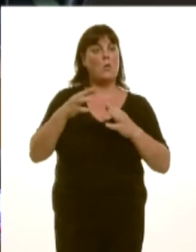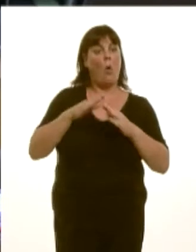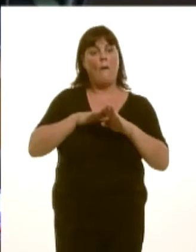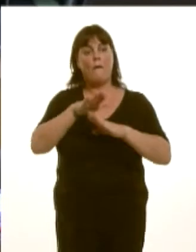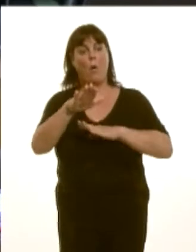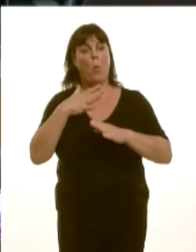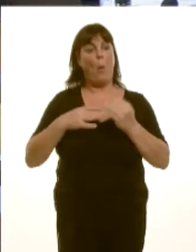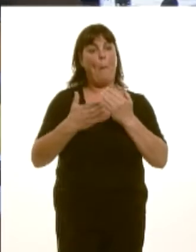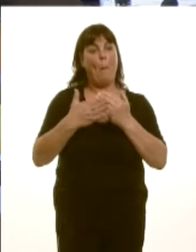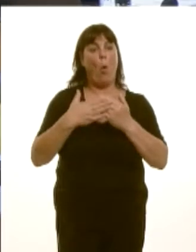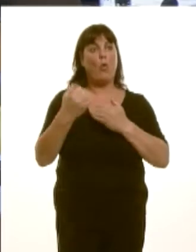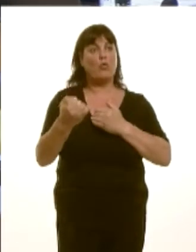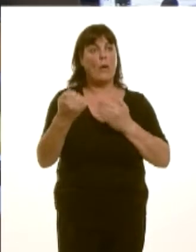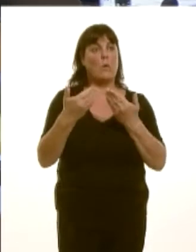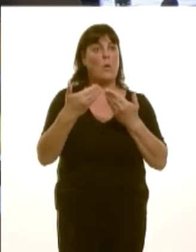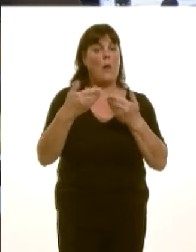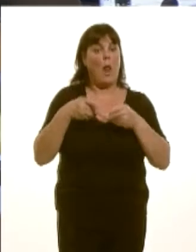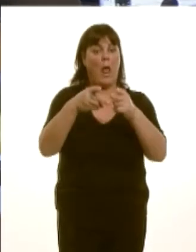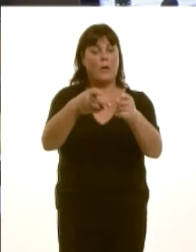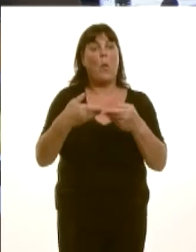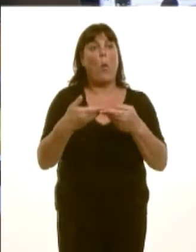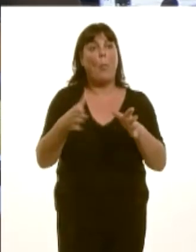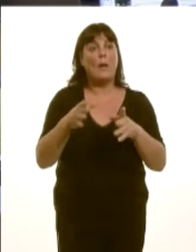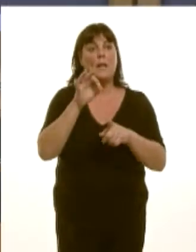Carwyn Jones: [Continues.]—where that is possible, particularly examining the line between Aberdare and Hirwaun.